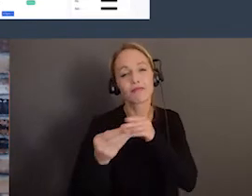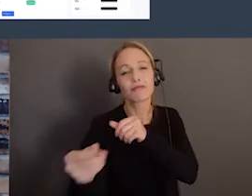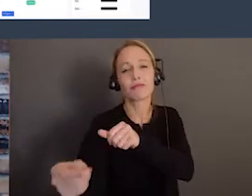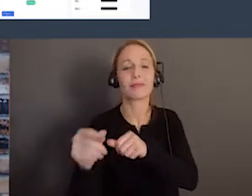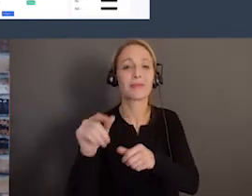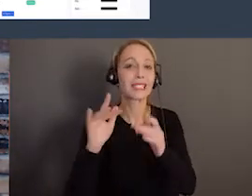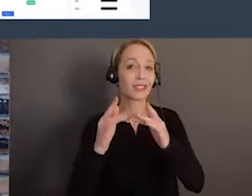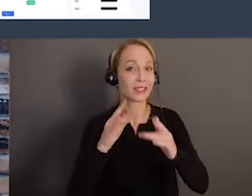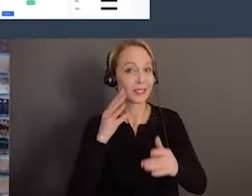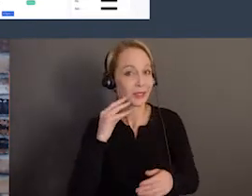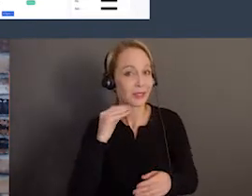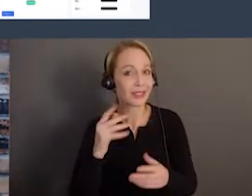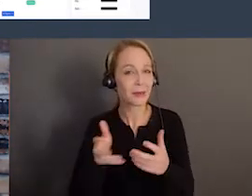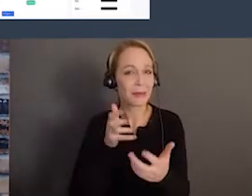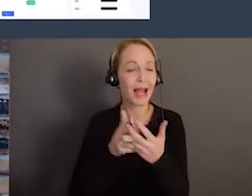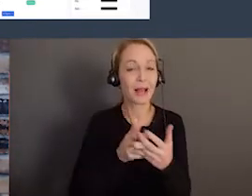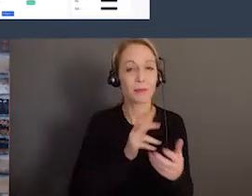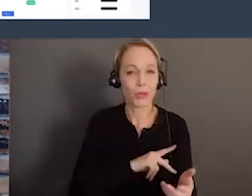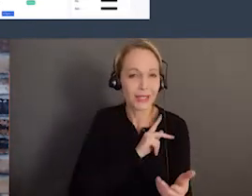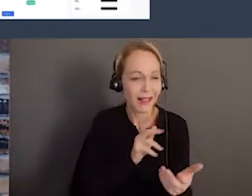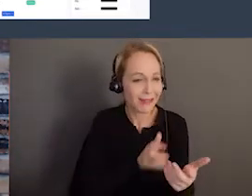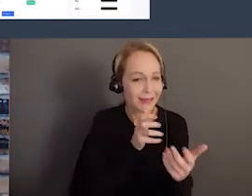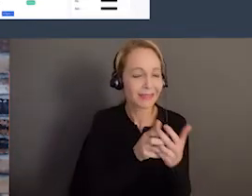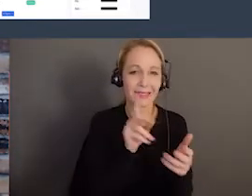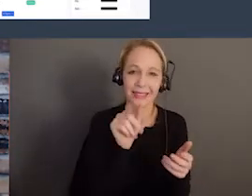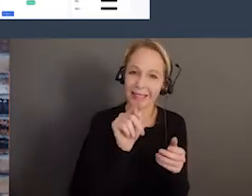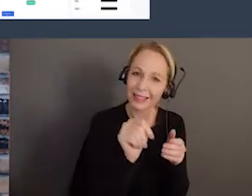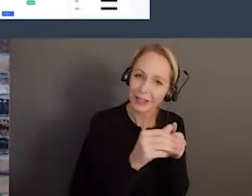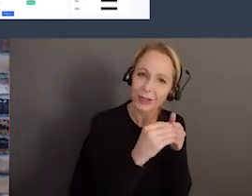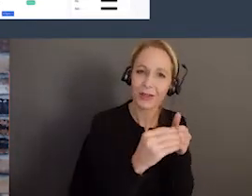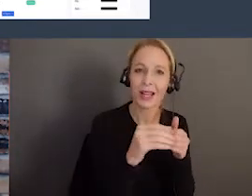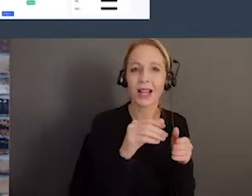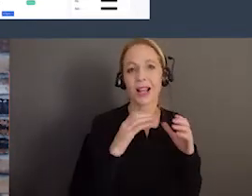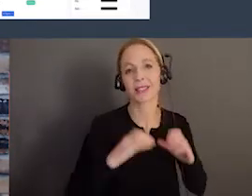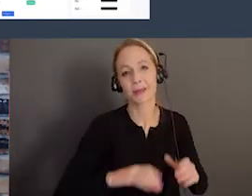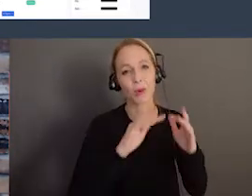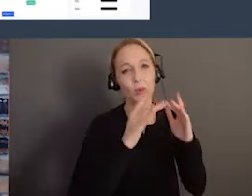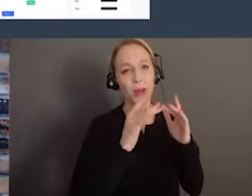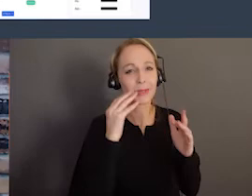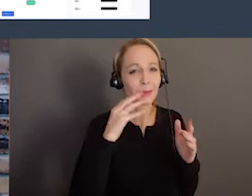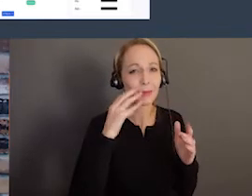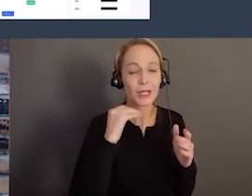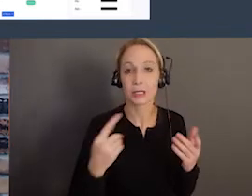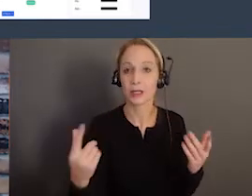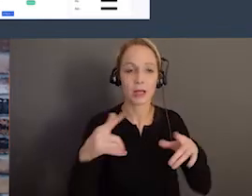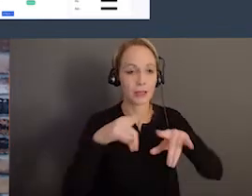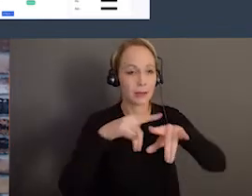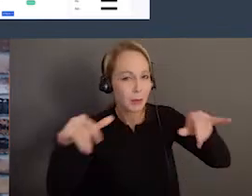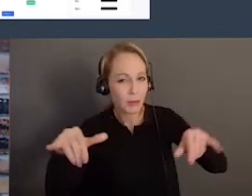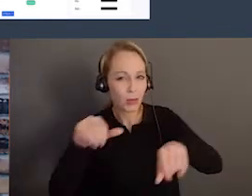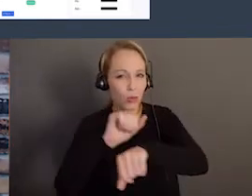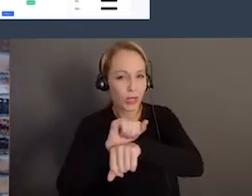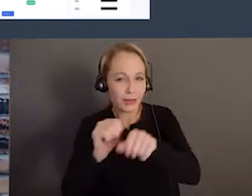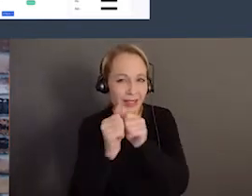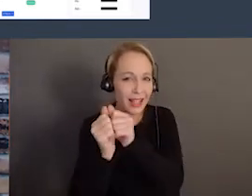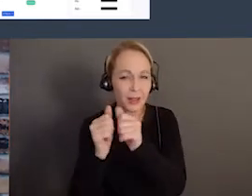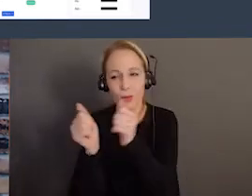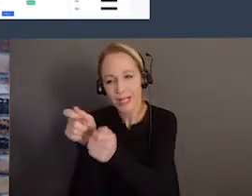DRIVEN CUSTOMER WEB EXPERIENCES WORKING IN LOCK STEP WITH A CUSTOMIZED EMPLOYEE VIEW OF THE CRM.